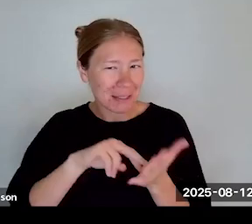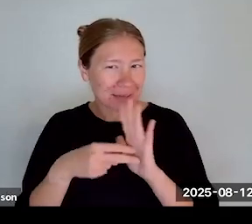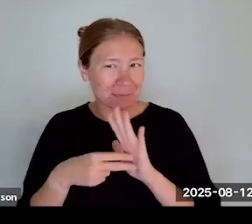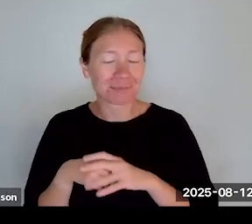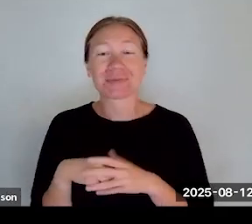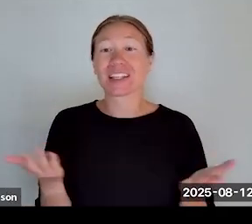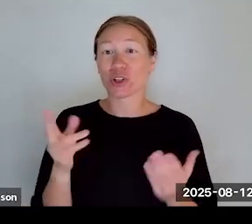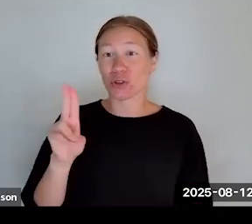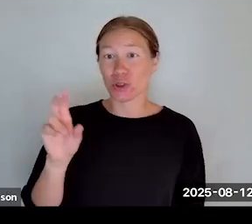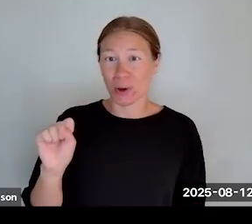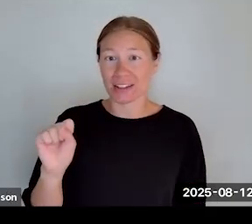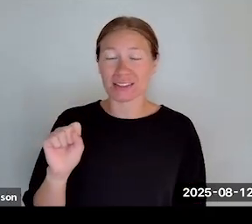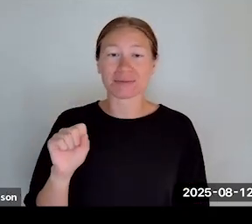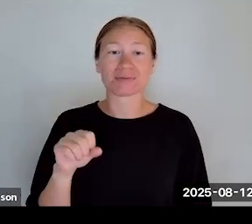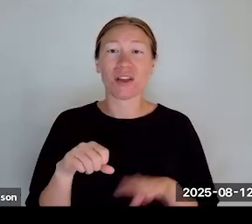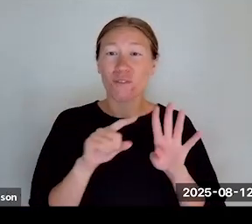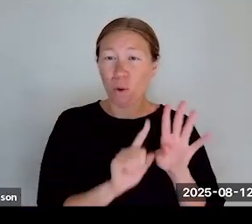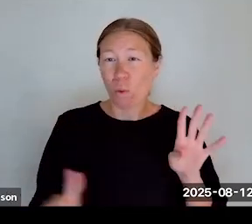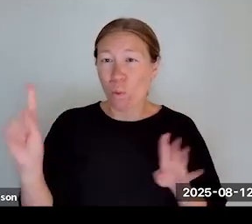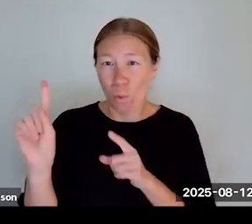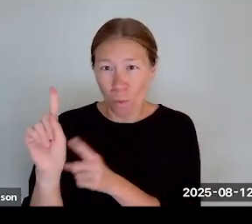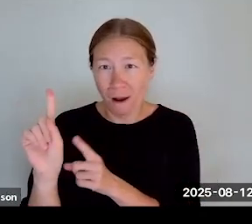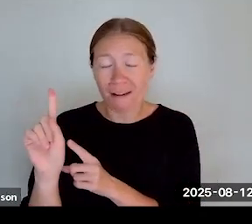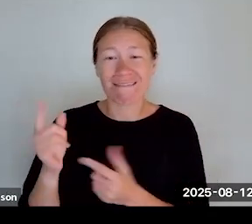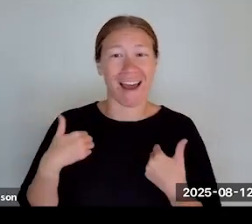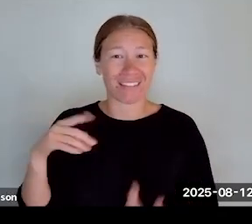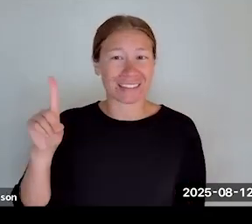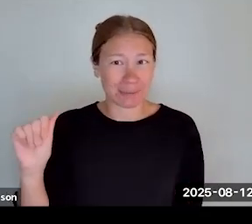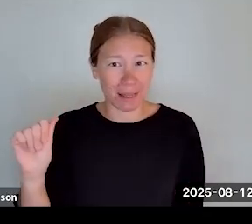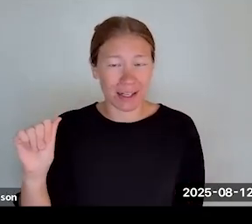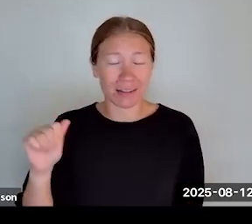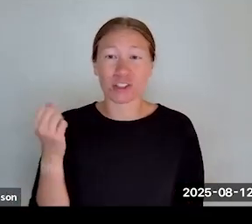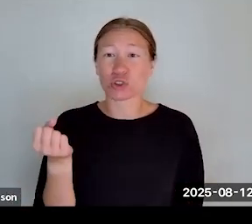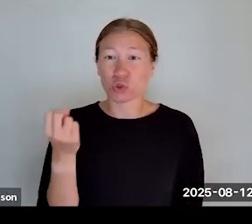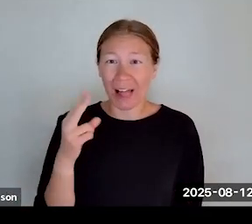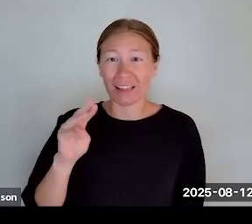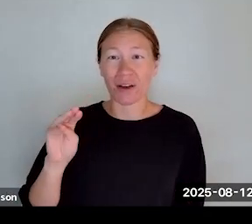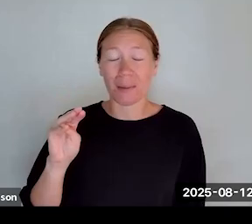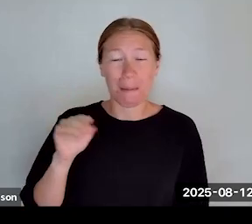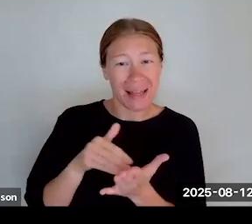approximately one in four people have a disability. 12 million people over the age of 40